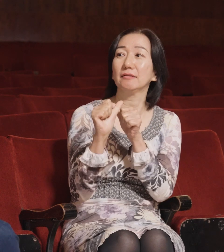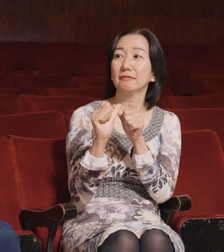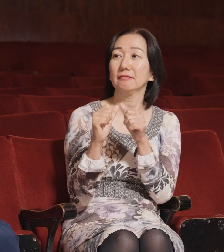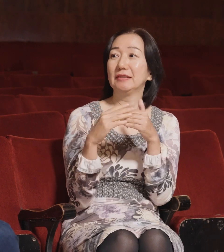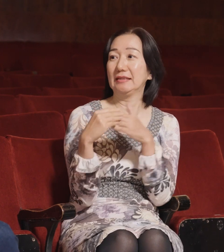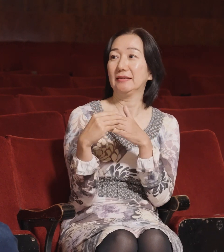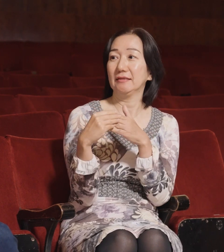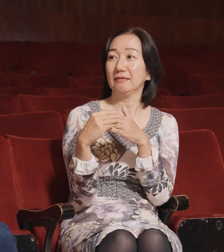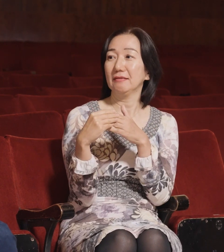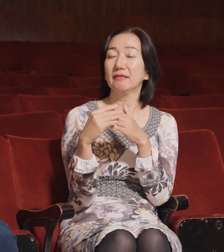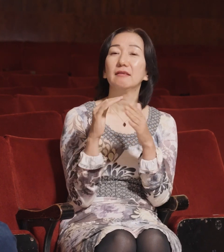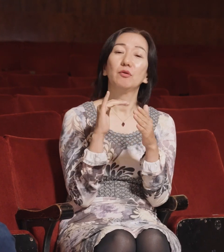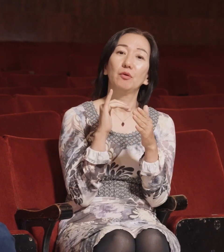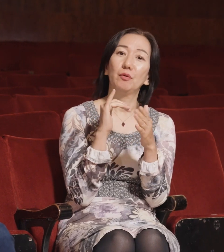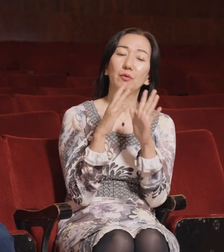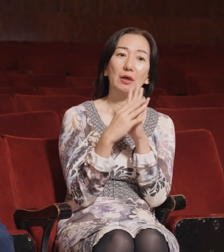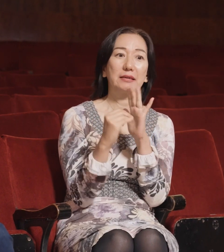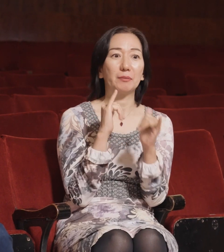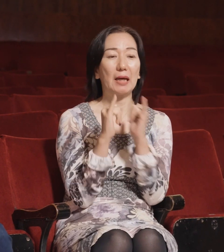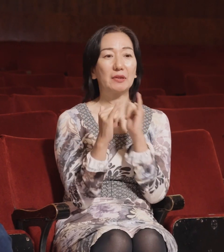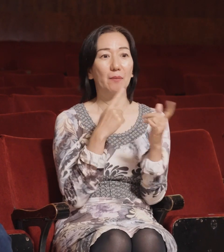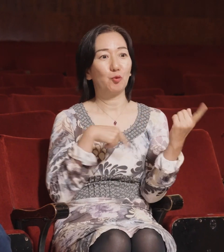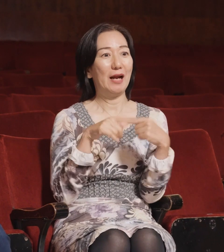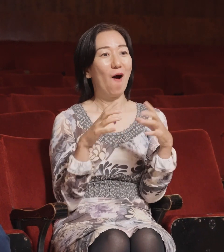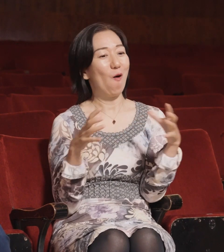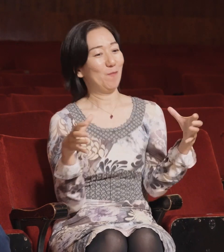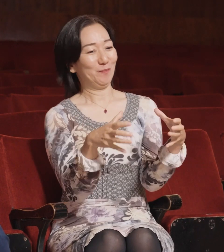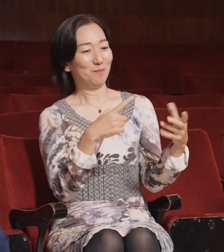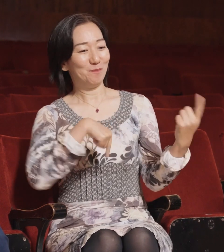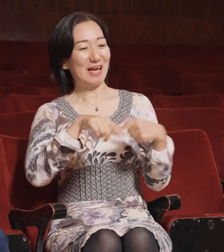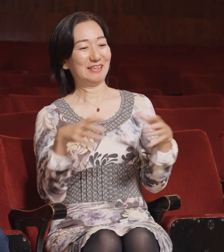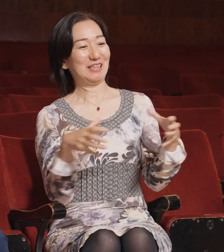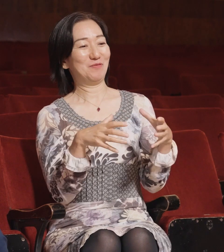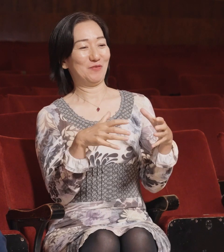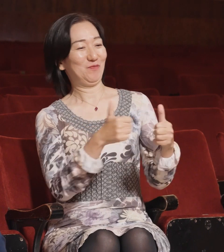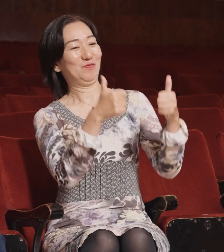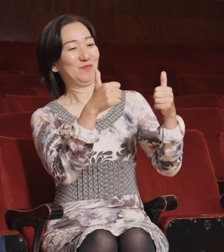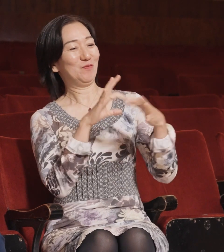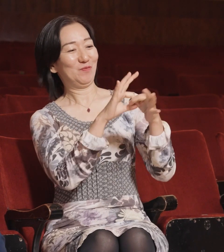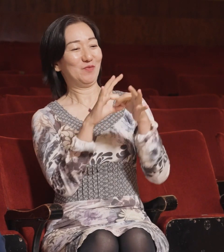I think we all just try to do our best in leadership situations. For example, if you have a group of people